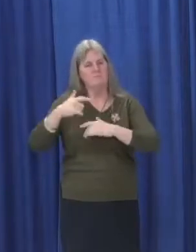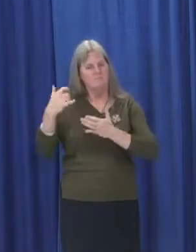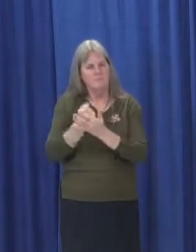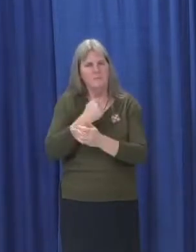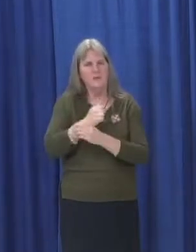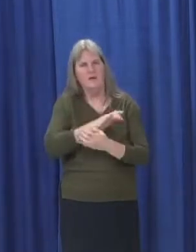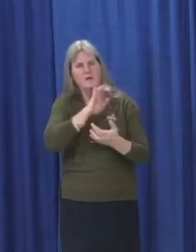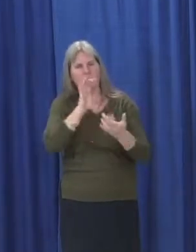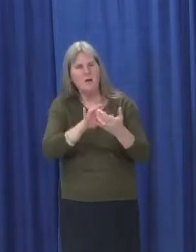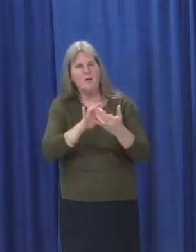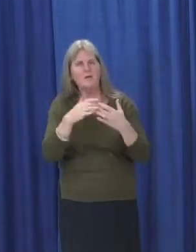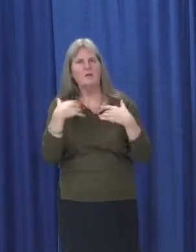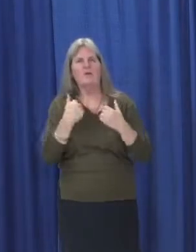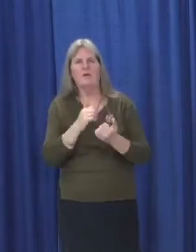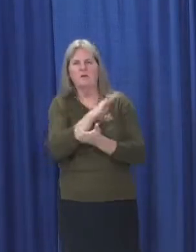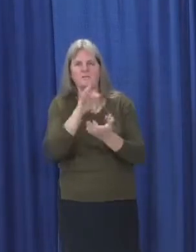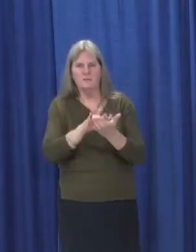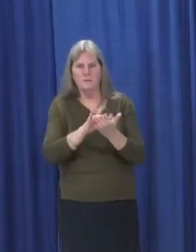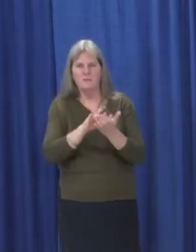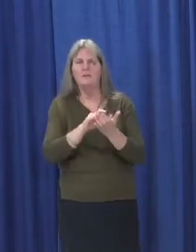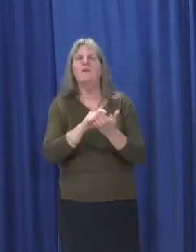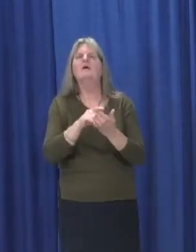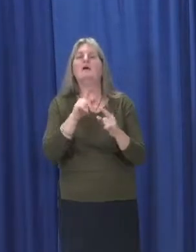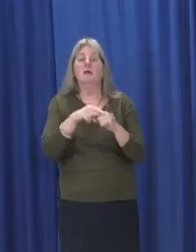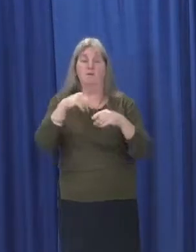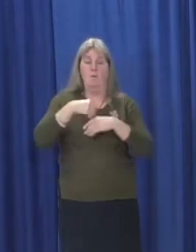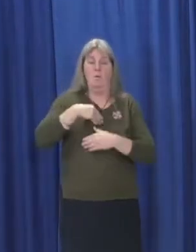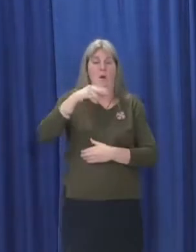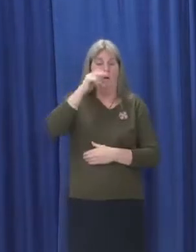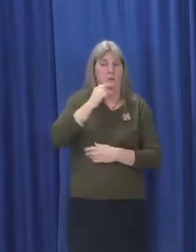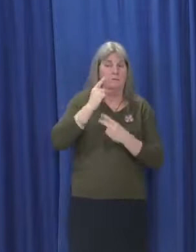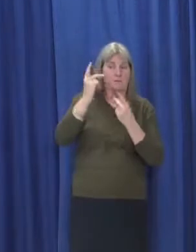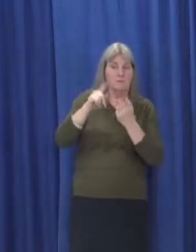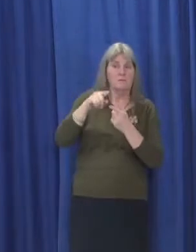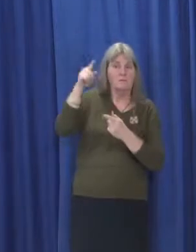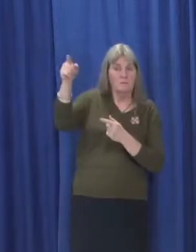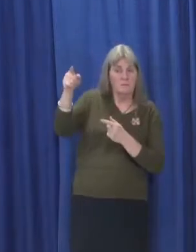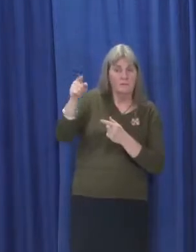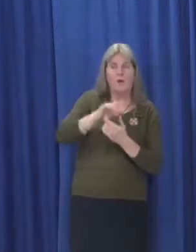Collier Health centre if you live outside Whitehorse. If you are in Whitehorse drop in